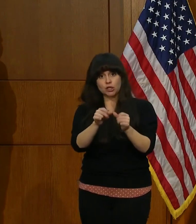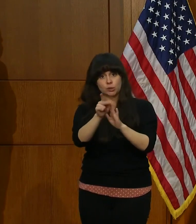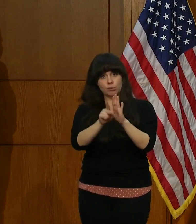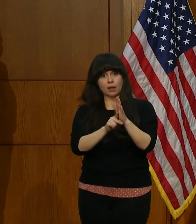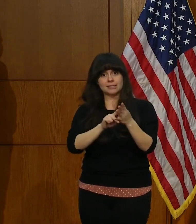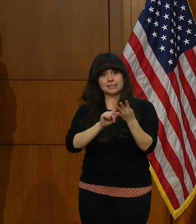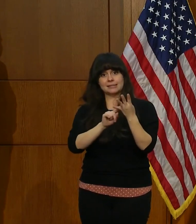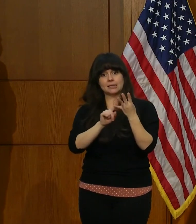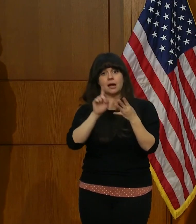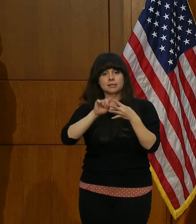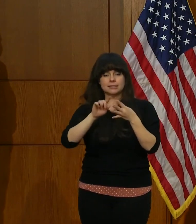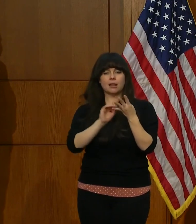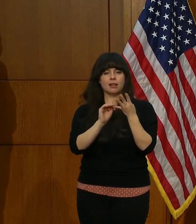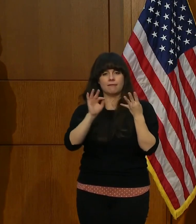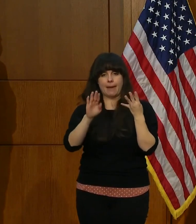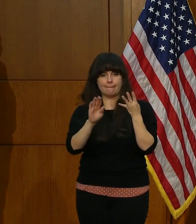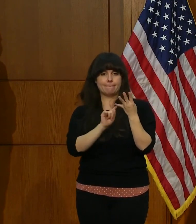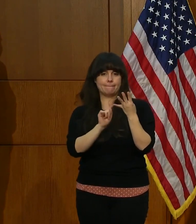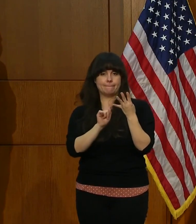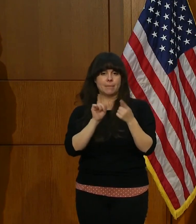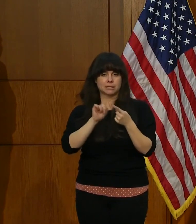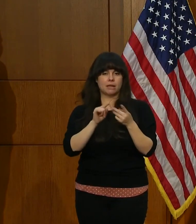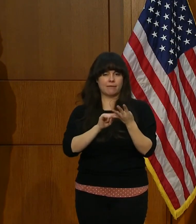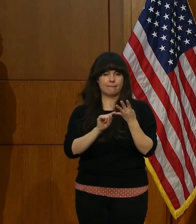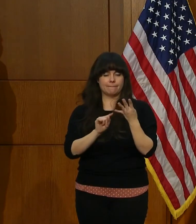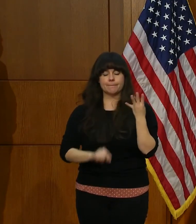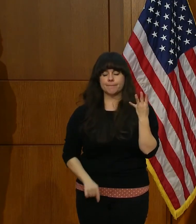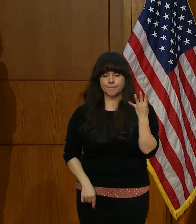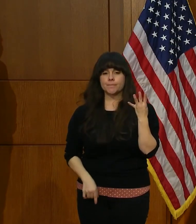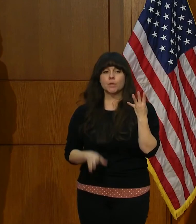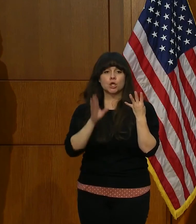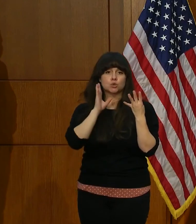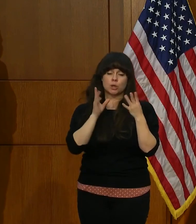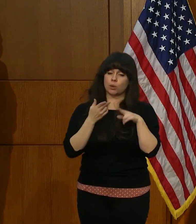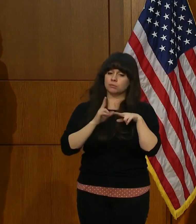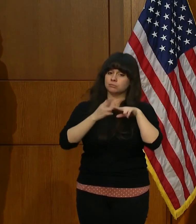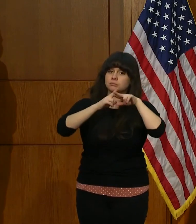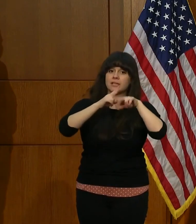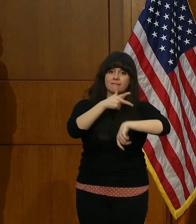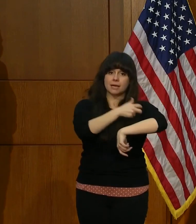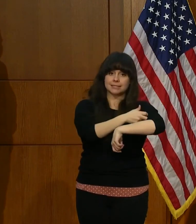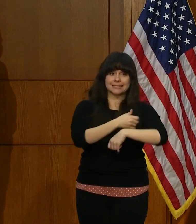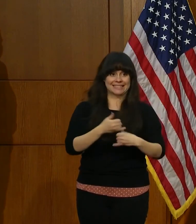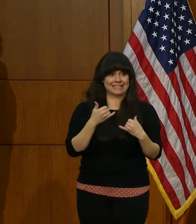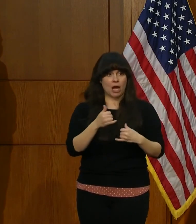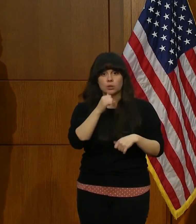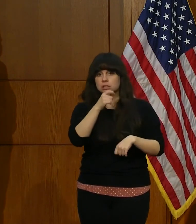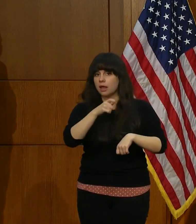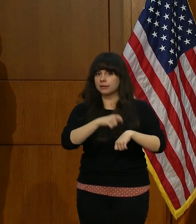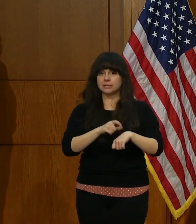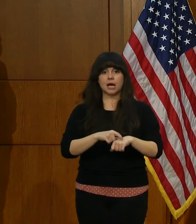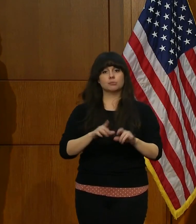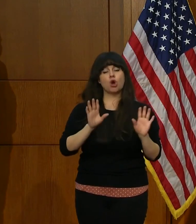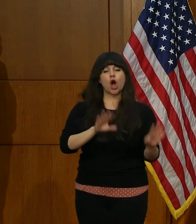EXTENDING THE CURRENT POLICIES THROUGH THE END. FEBRUARY. WE